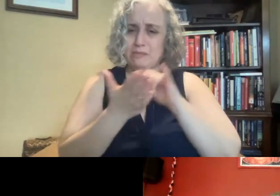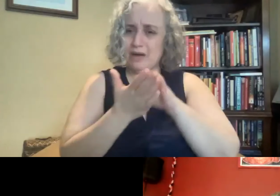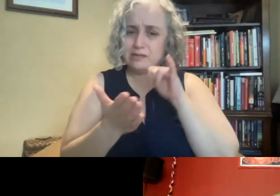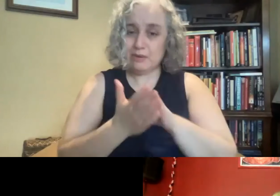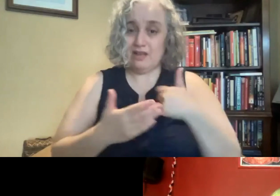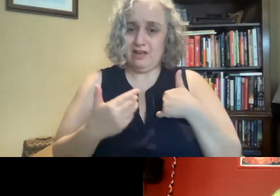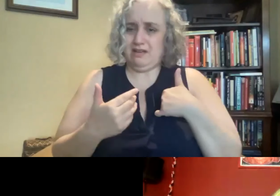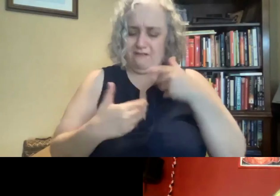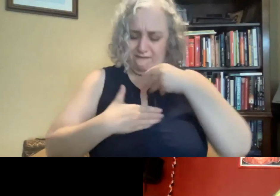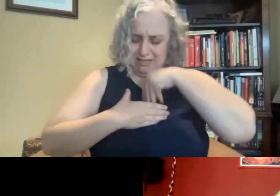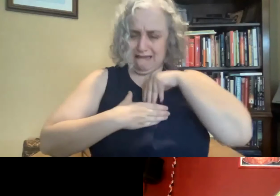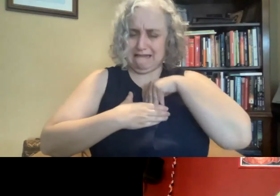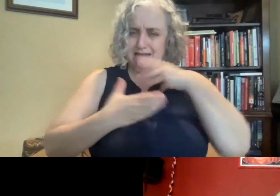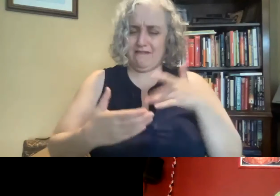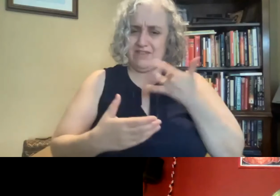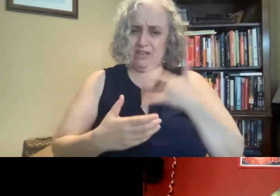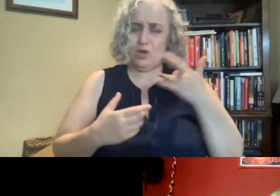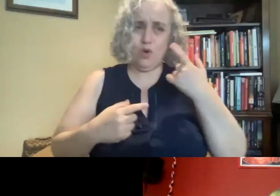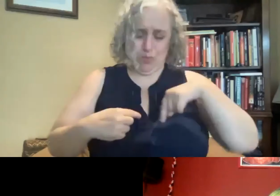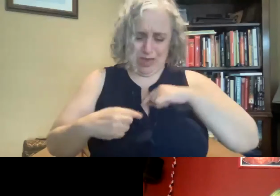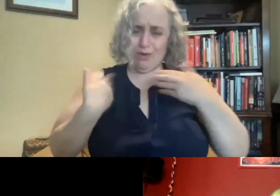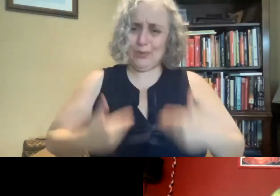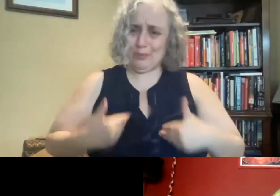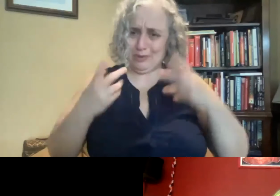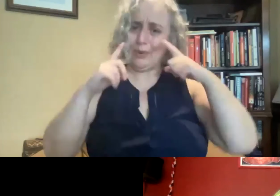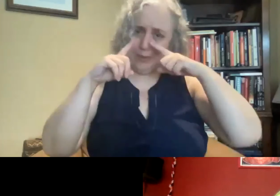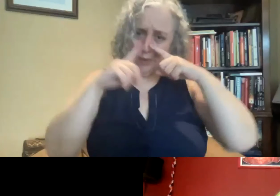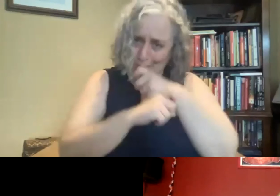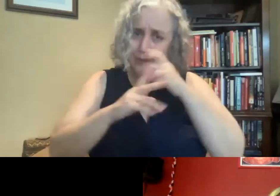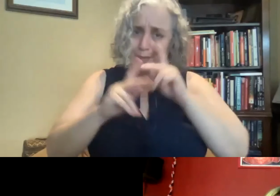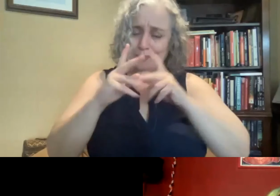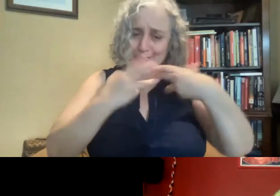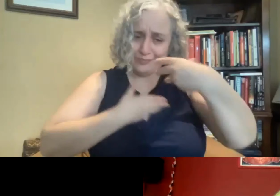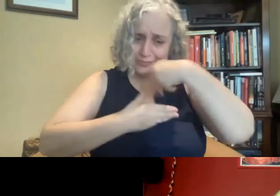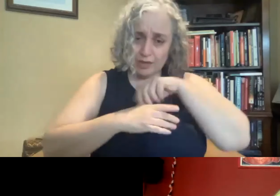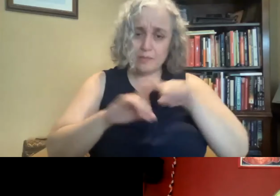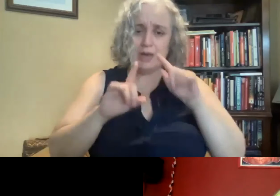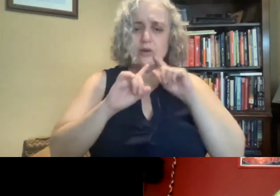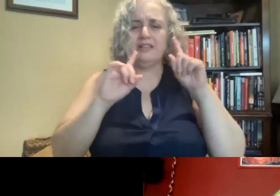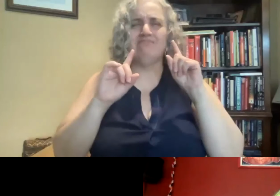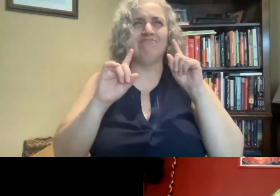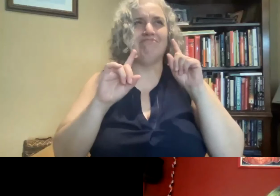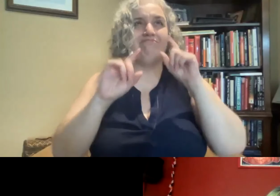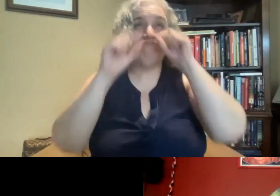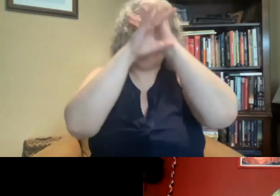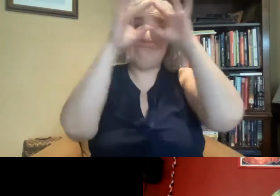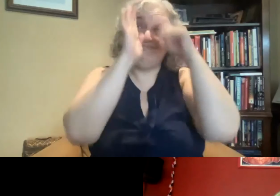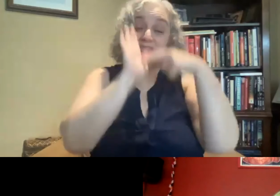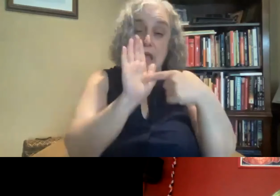Humans, were very complex, and we create these proxies. You look at someone's face,